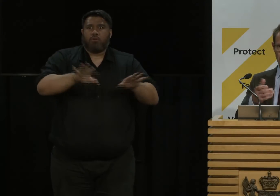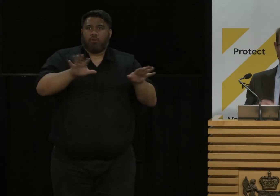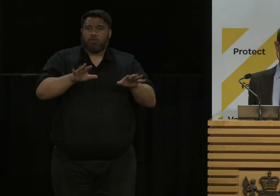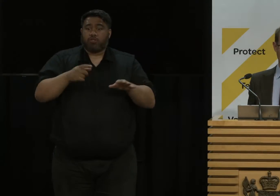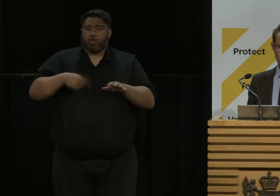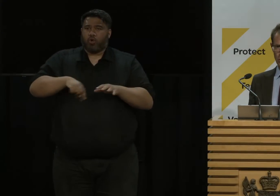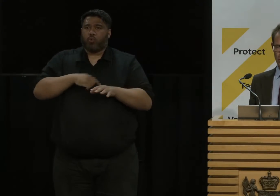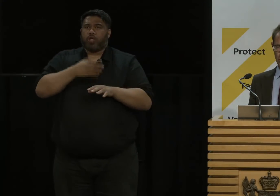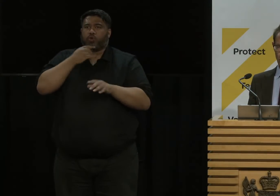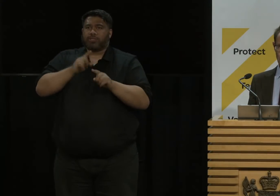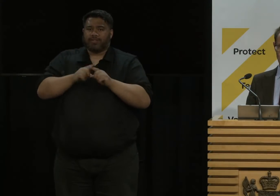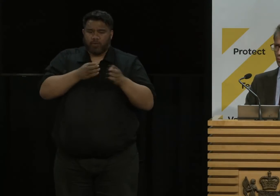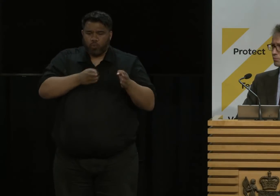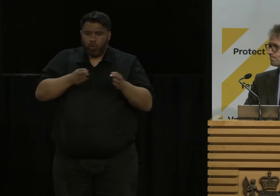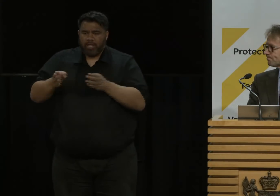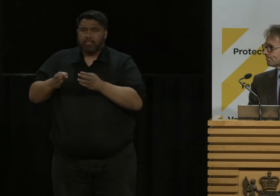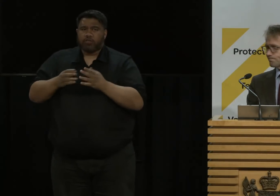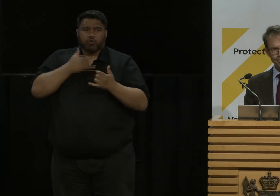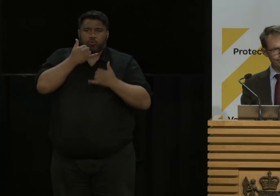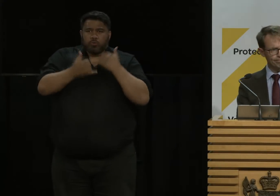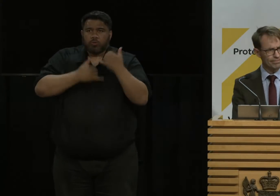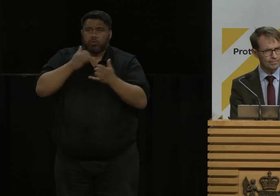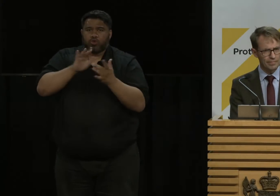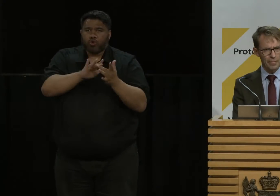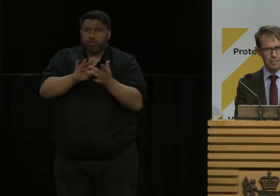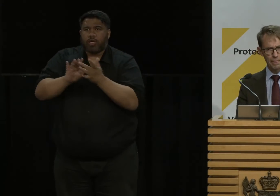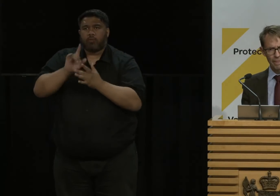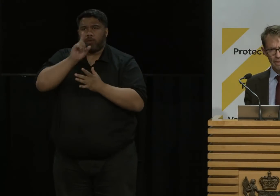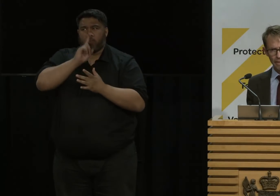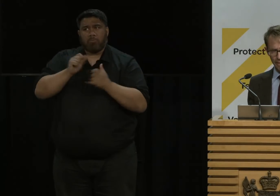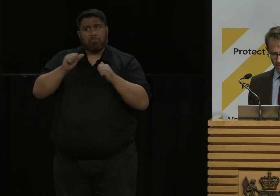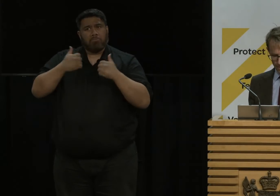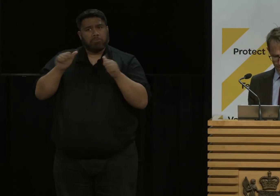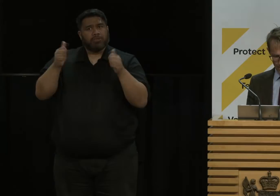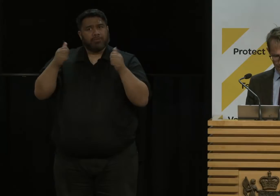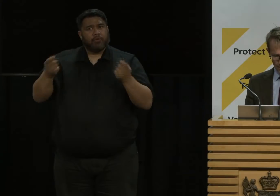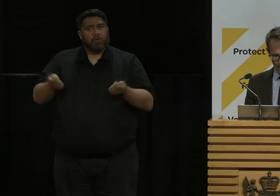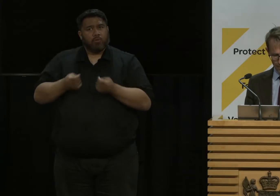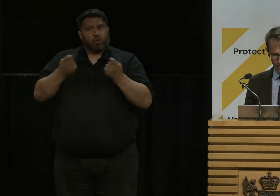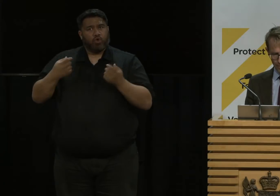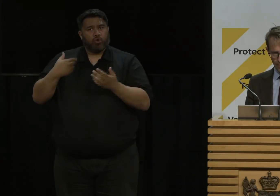environment in Auckland where because there is a more widespread outbreak we are